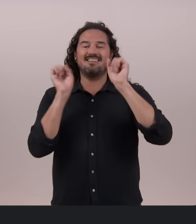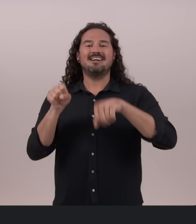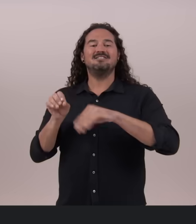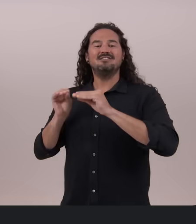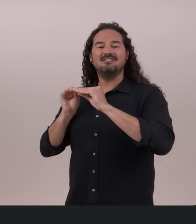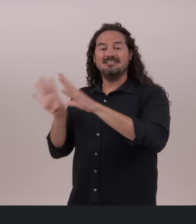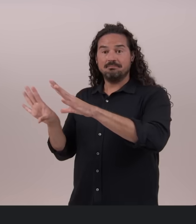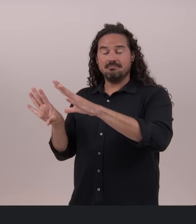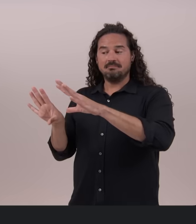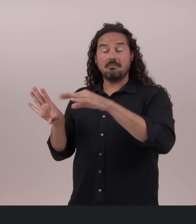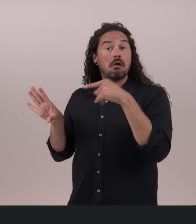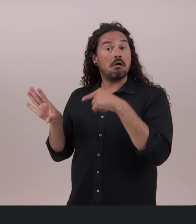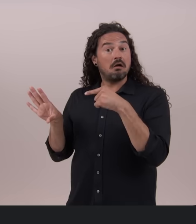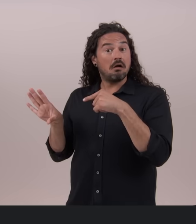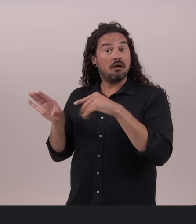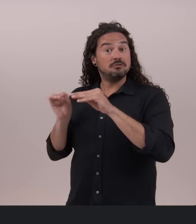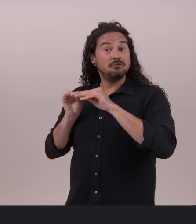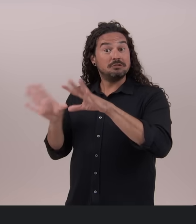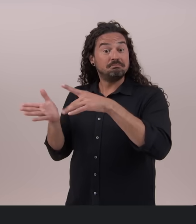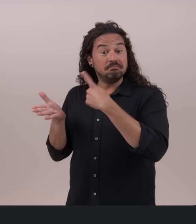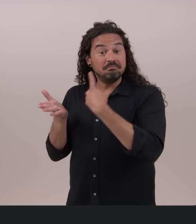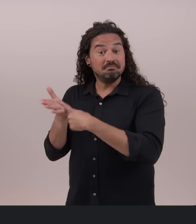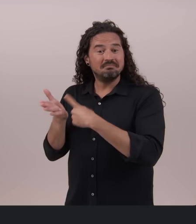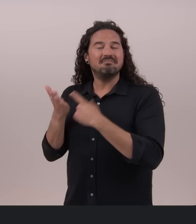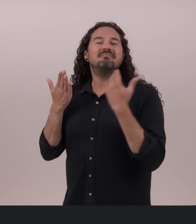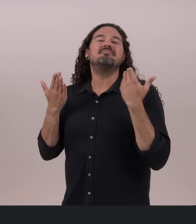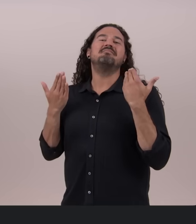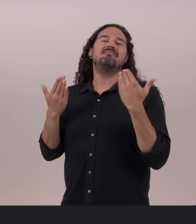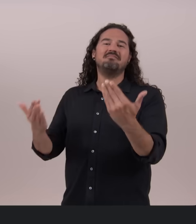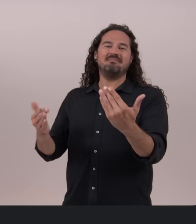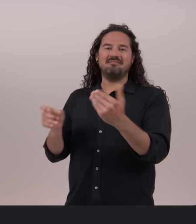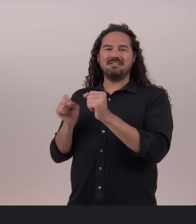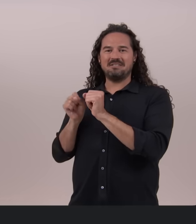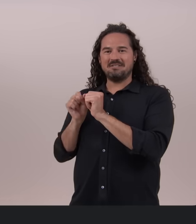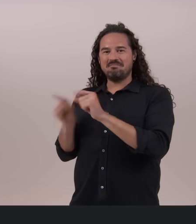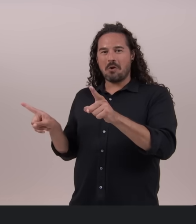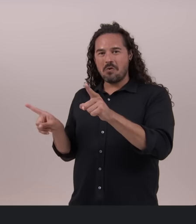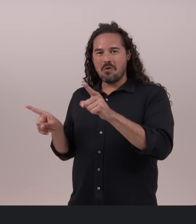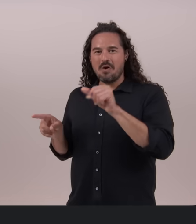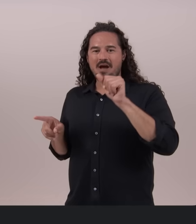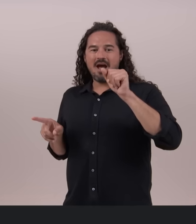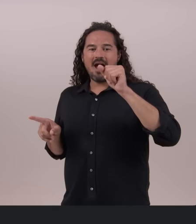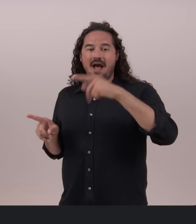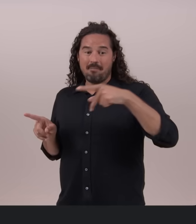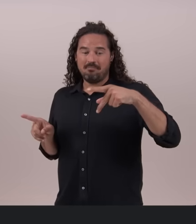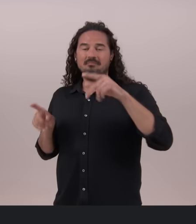And speaking of shipping, let's go ahead and deploy my app so I can share it with the world.